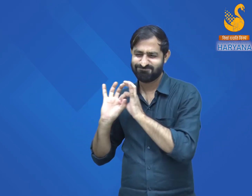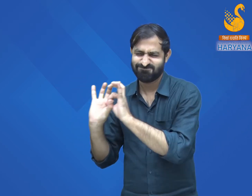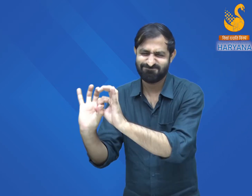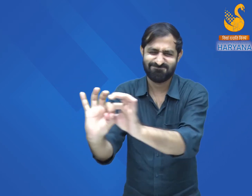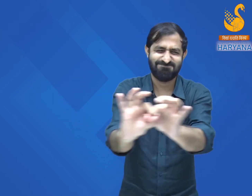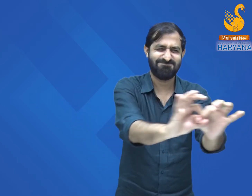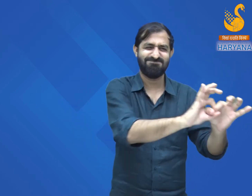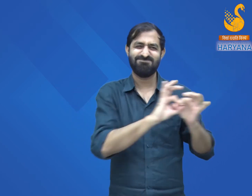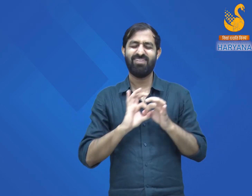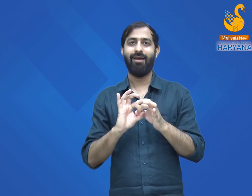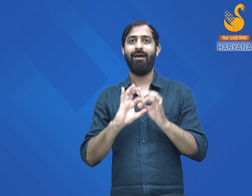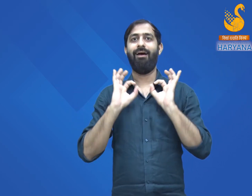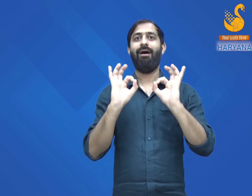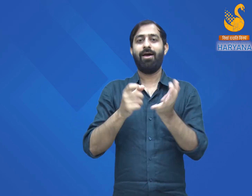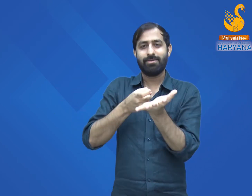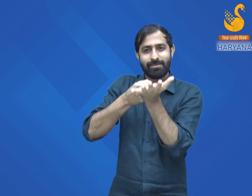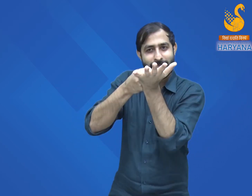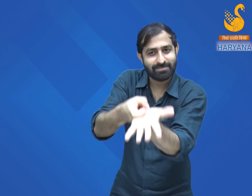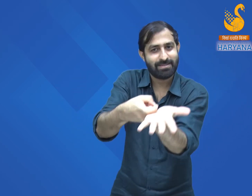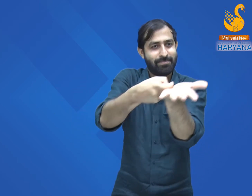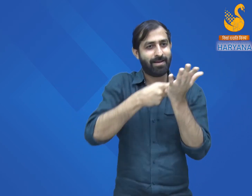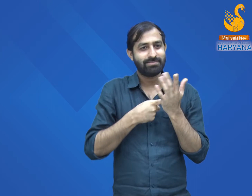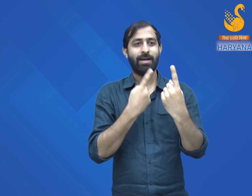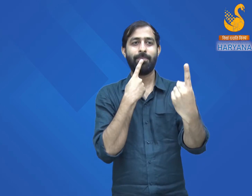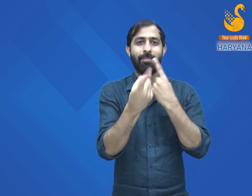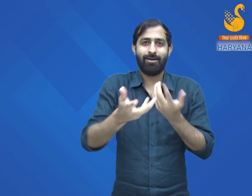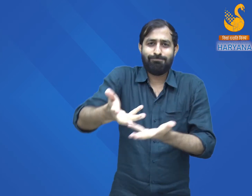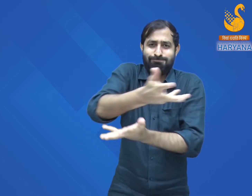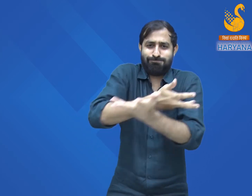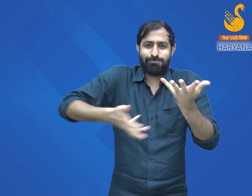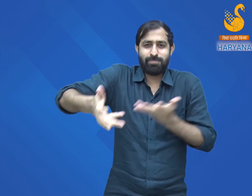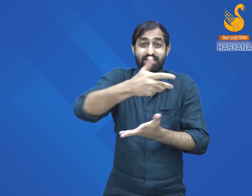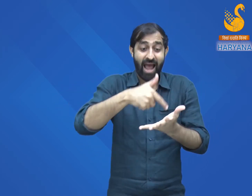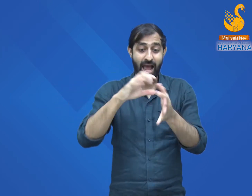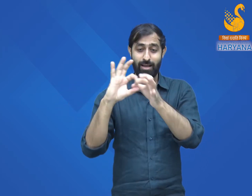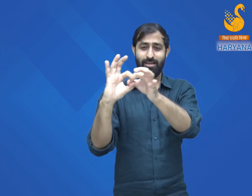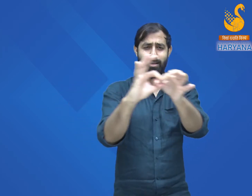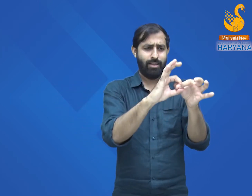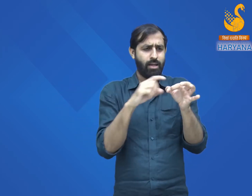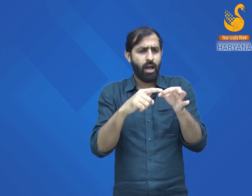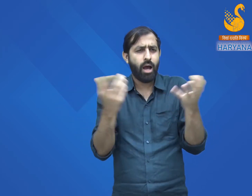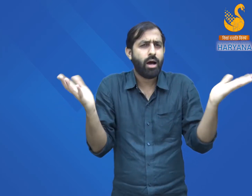with each other and therefore we respect each other. This connection between the people